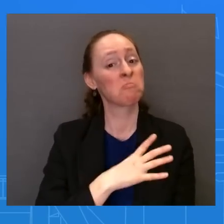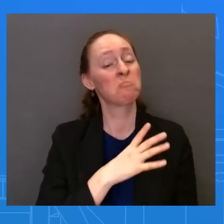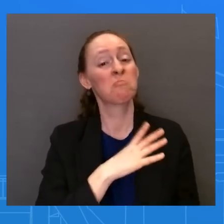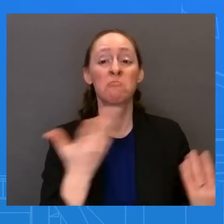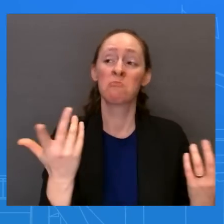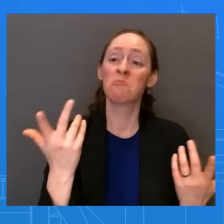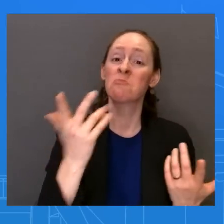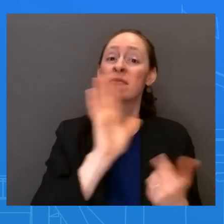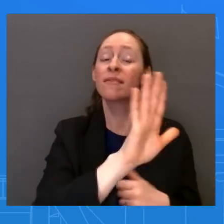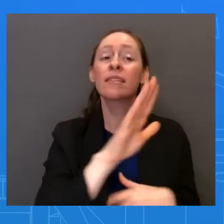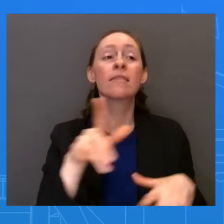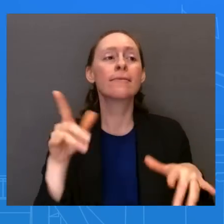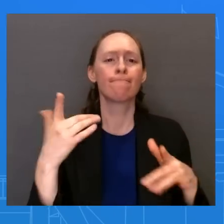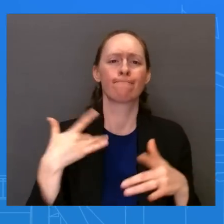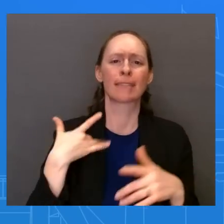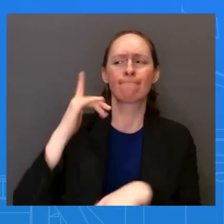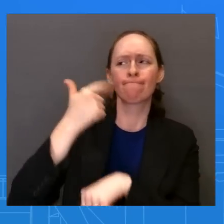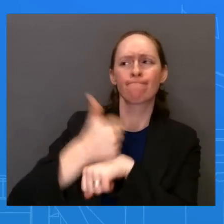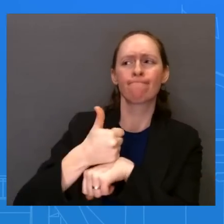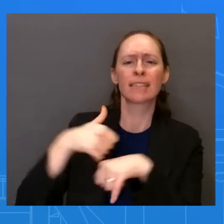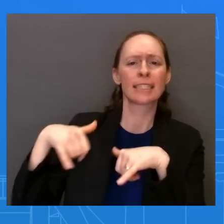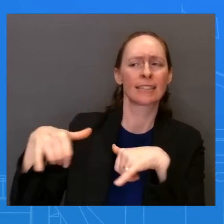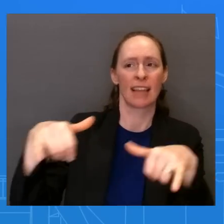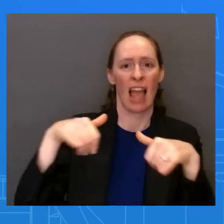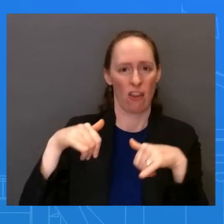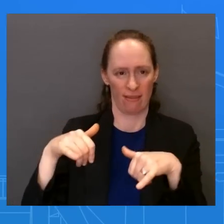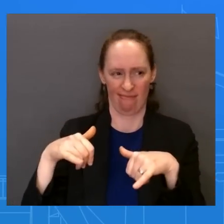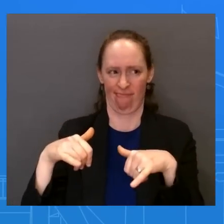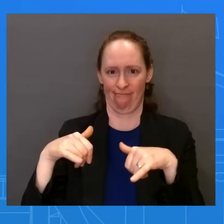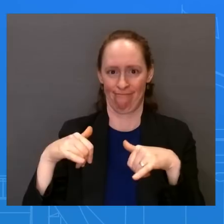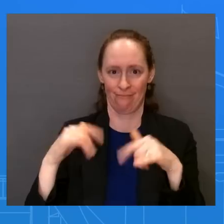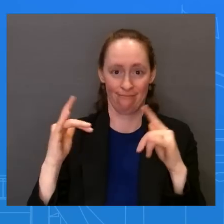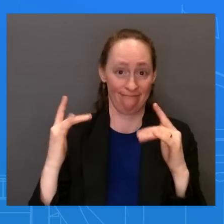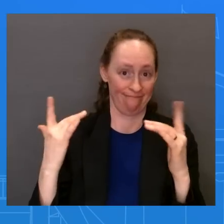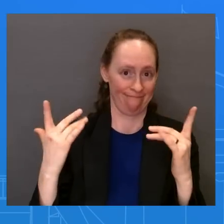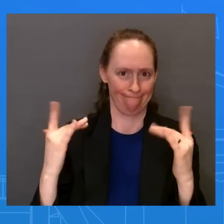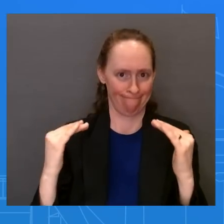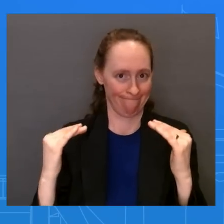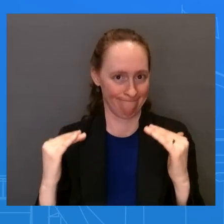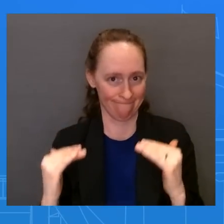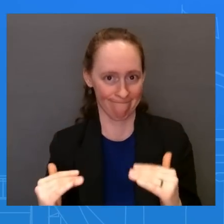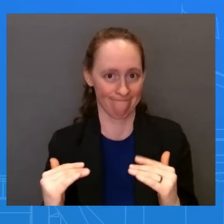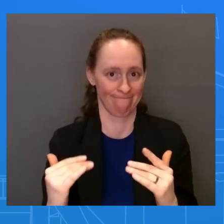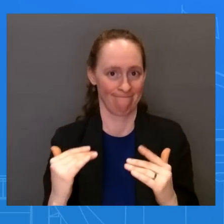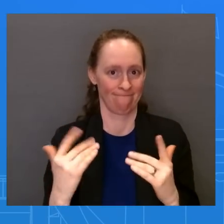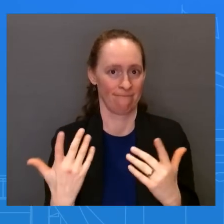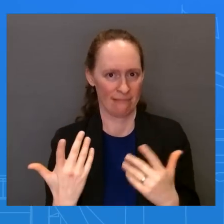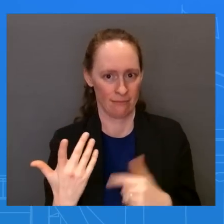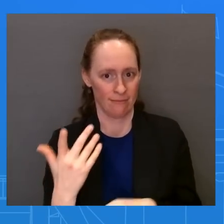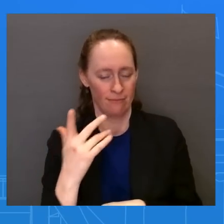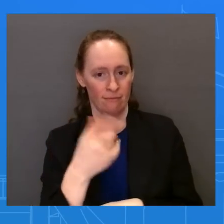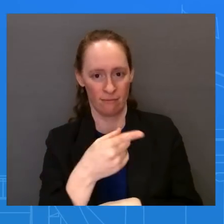When it comes to Biden's economic plan and when it comes to the announcement that I made yesterday, when it comes to small business,